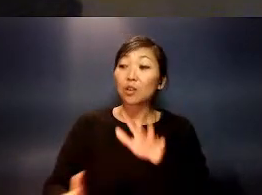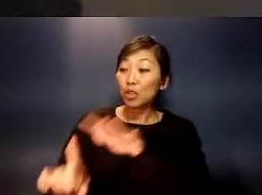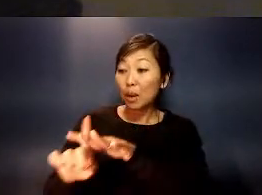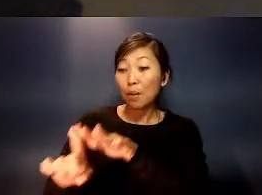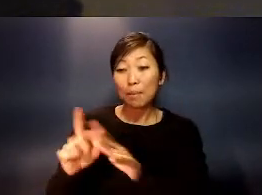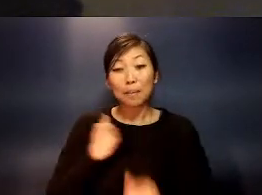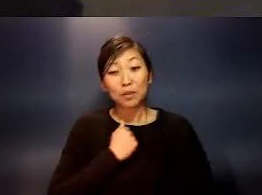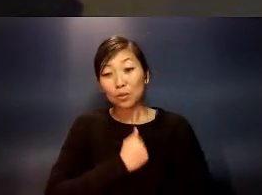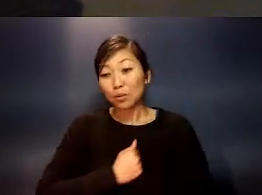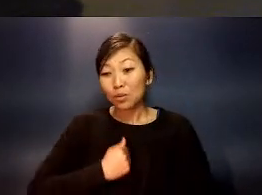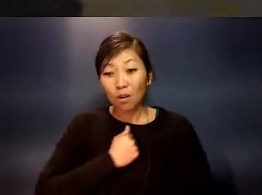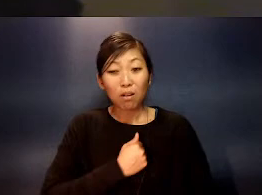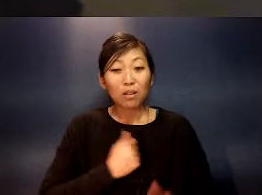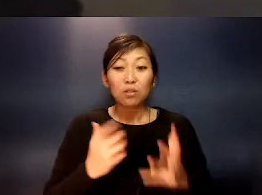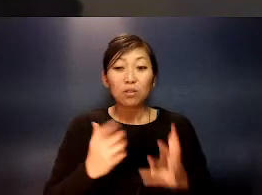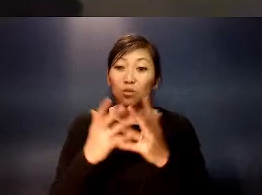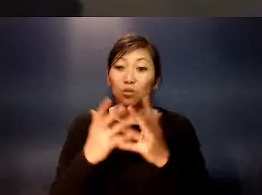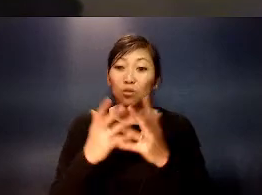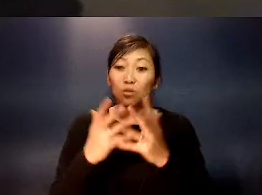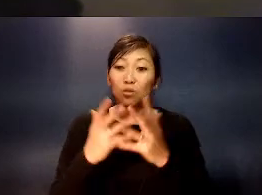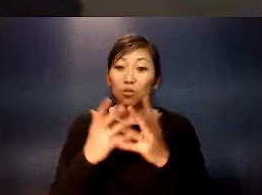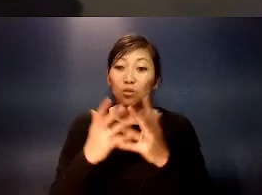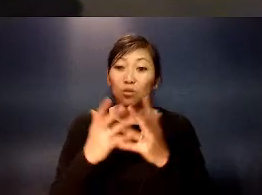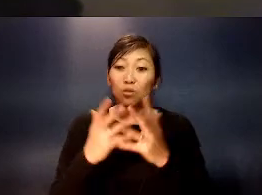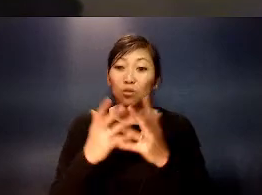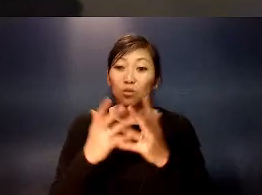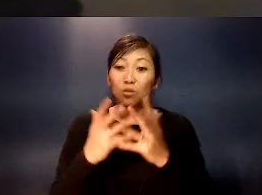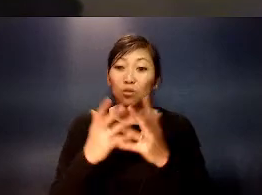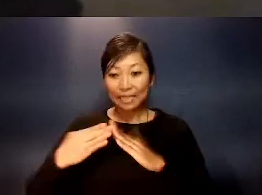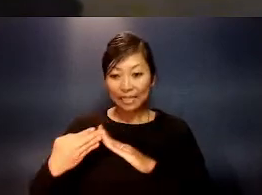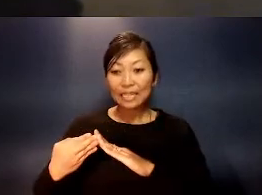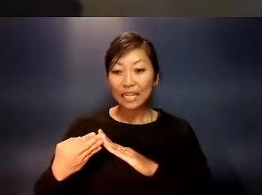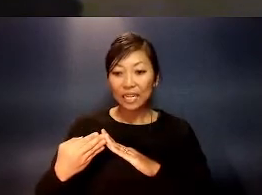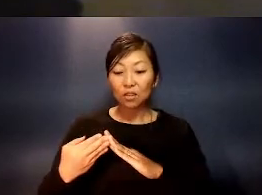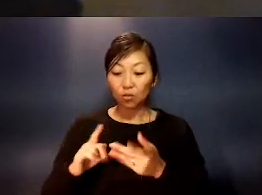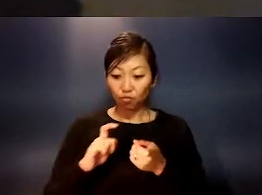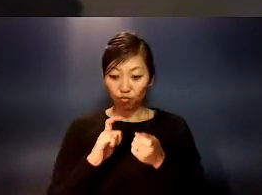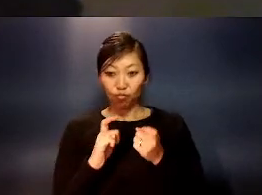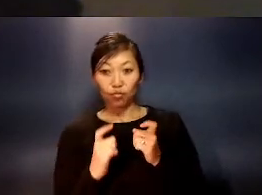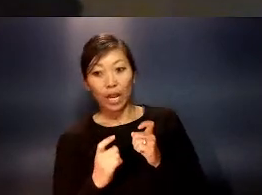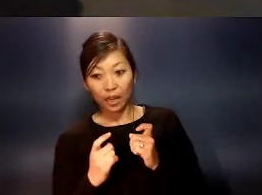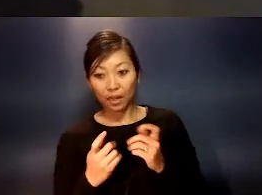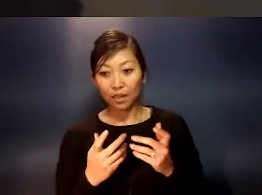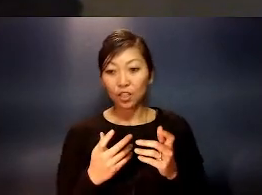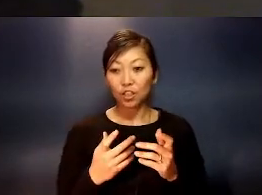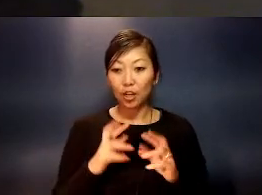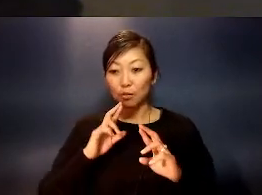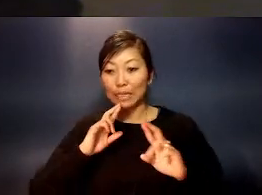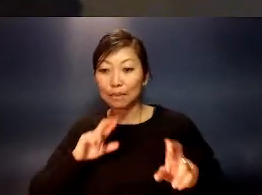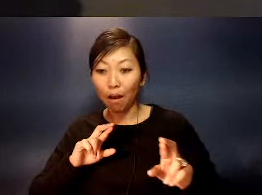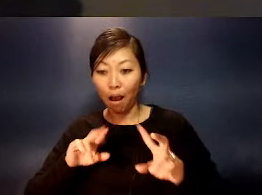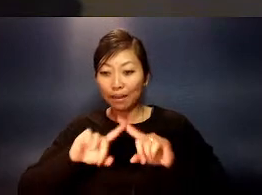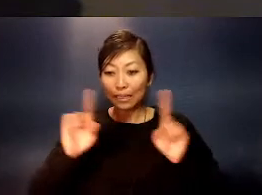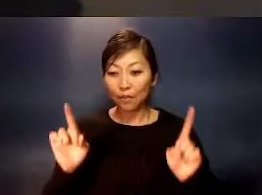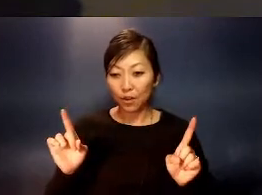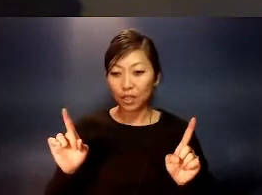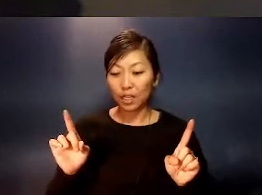I AGREE WITH COUNCIL MEMBER ELLISON, REGARDLESS OF HOW PEOPLE VOTED IN THE LAST ELECTION, EVERY NEIGHBOR I'VE TALKED TO, AND WE HEAR ACROSS THE CITY THAT THERE IS A